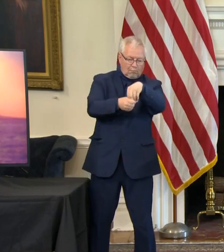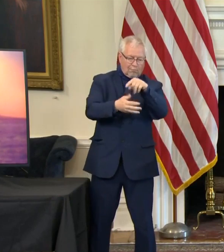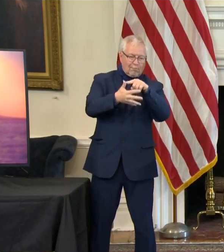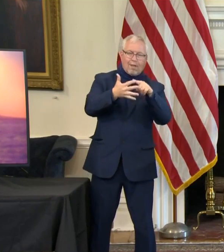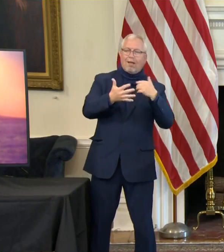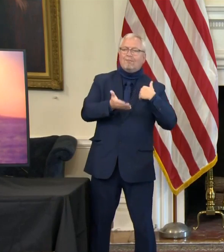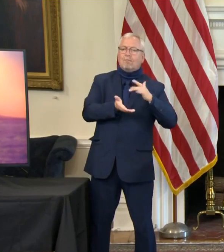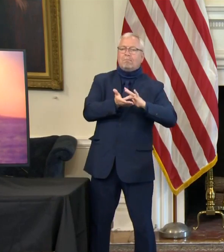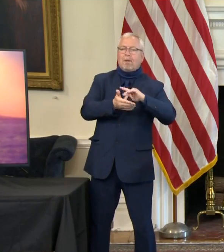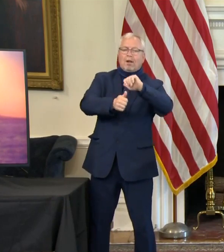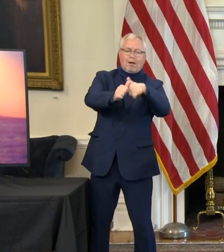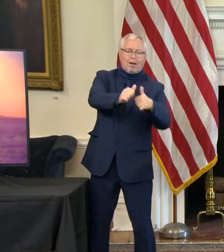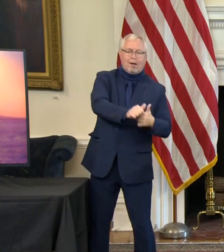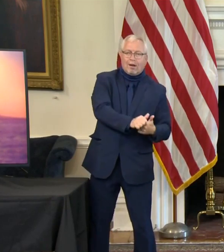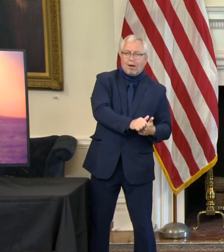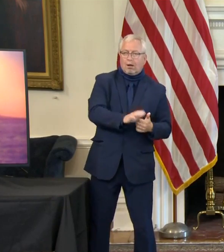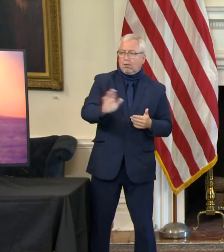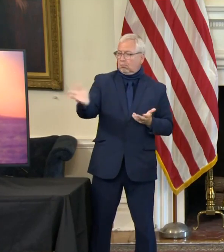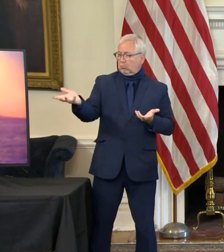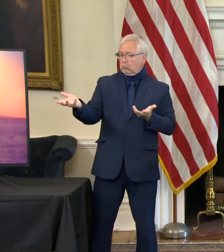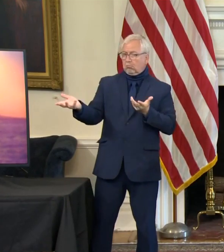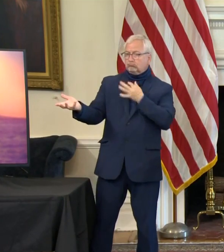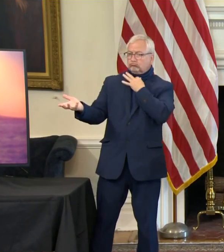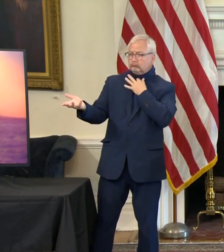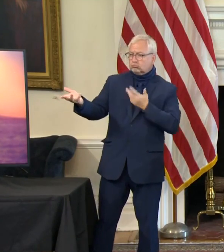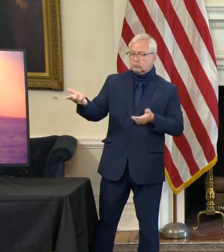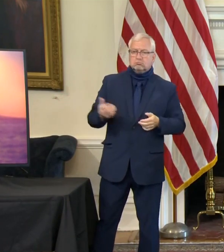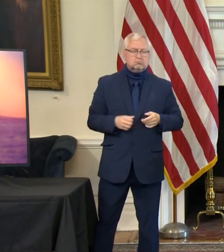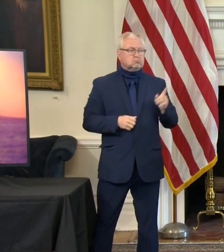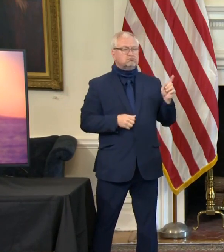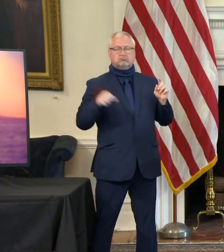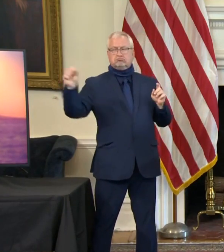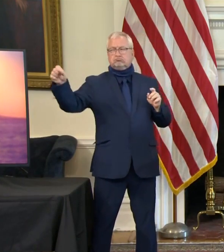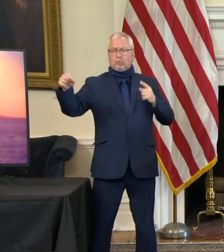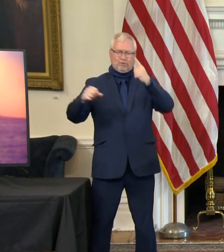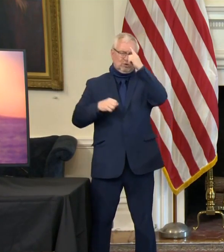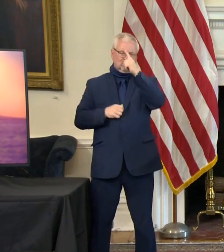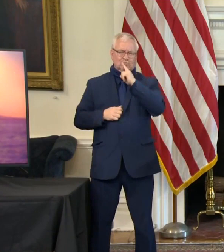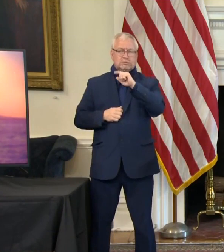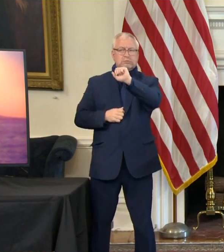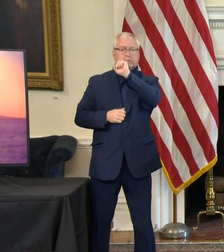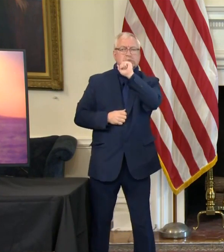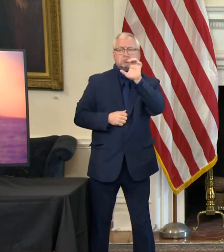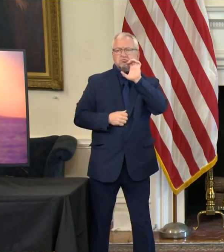THERE’S NO QUESTION THE DEATH RATES ARE HIGHER FOR PEOPLE THAT ARE OLDER AND THAT HAVE UNDERLYING CONDITIONS.